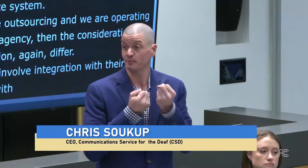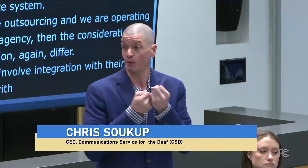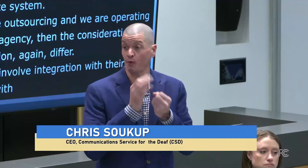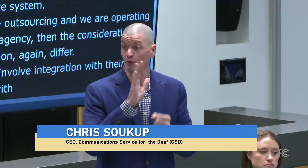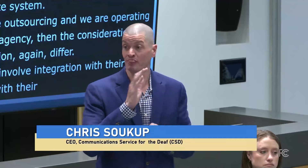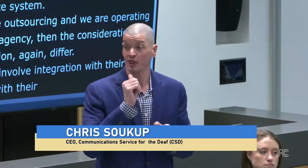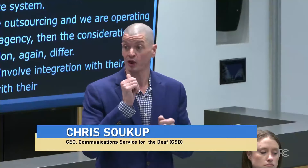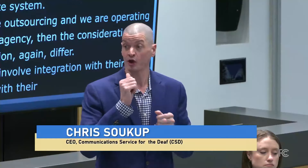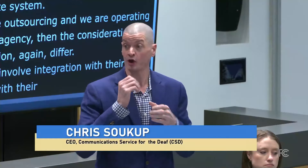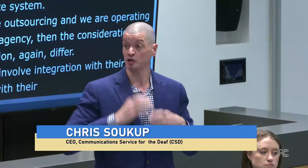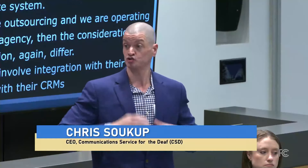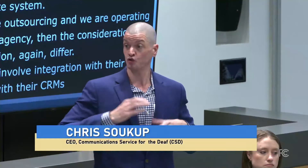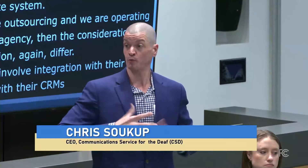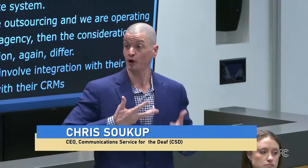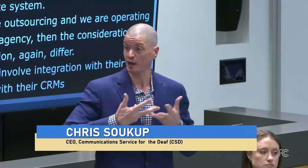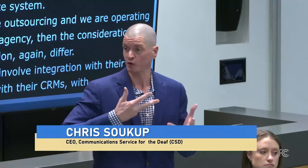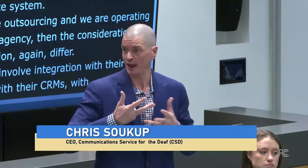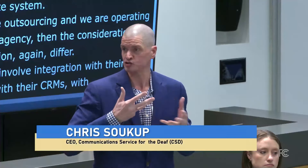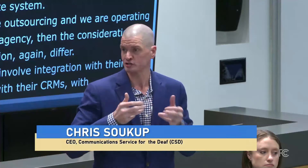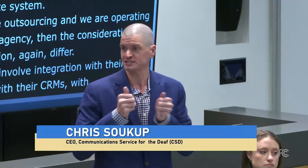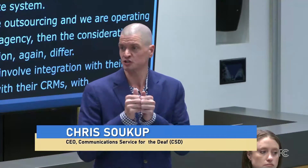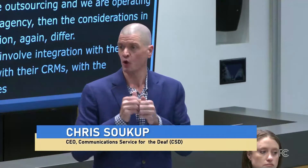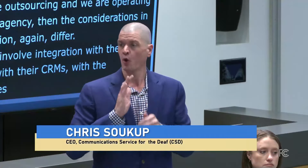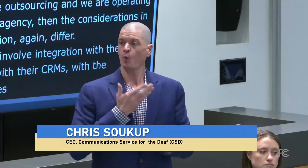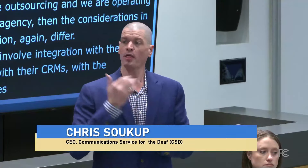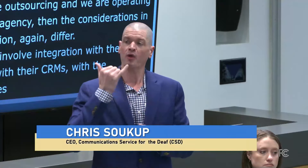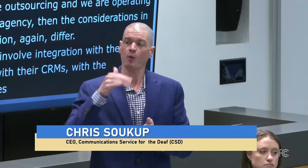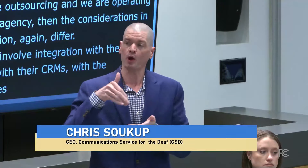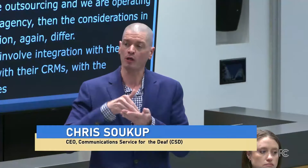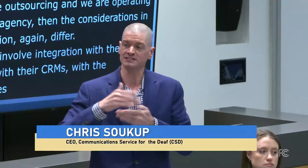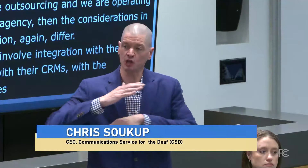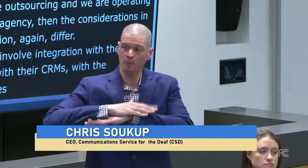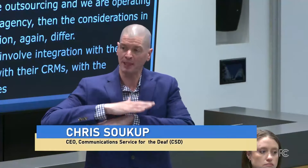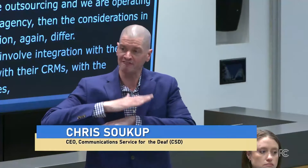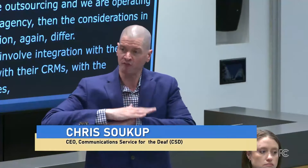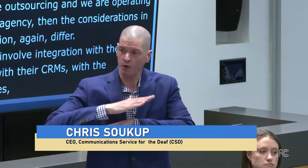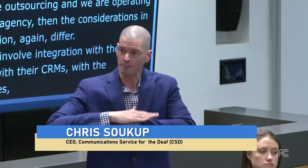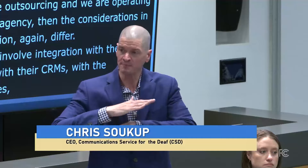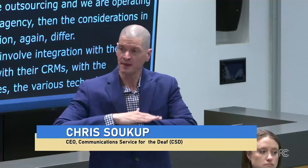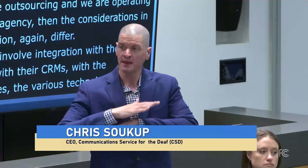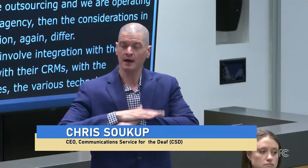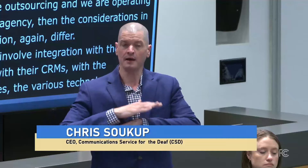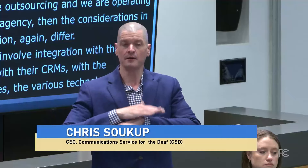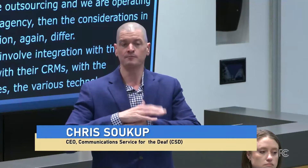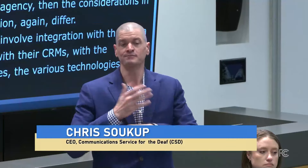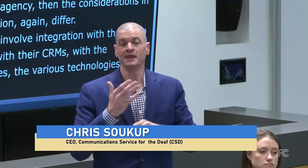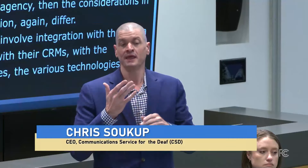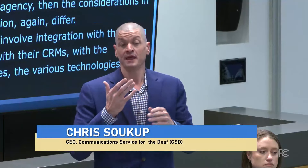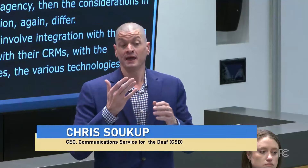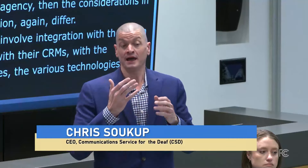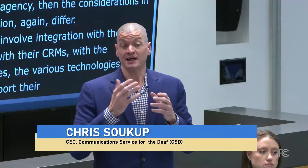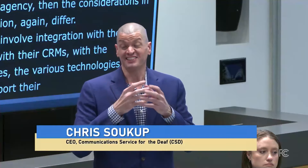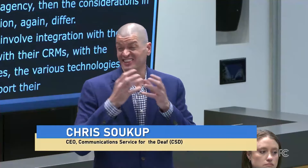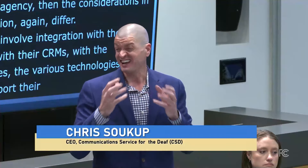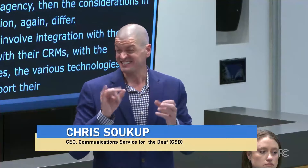WITH THEIR DATA SYSTEMS, WITH THEIR CRMS, WITH THE TECHNOLOGIES, THE VARIOUS TECHNOLOGIES THEY USE TO SUPPORT THEIR CONSUMER